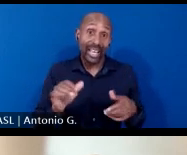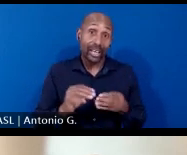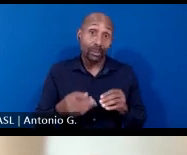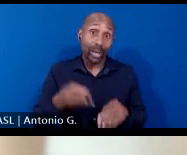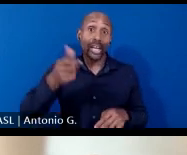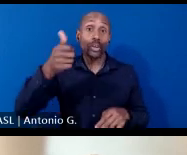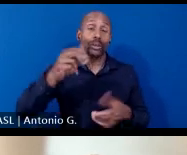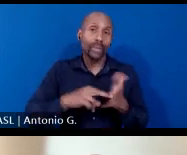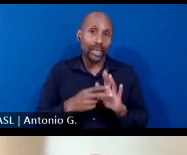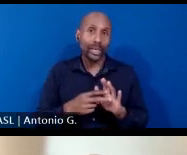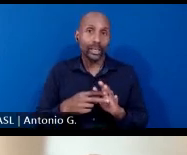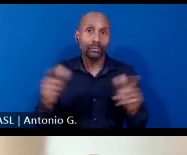Just staffing up.